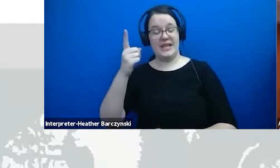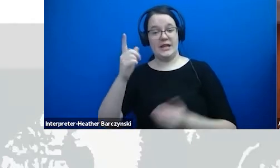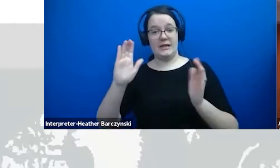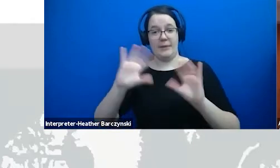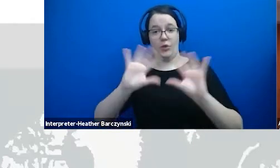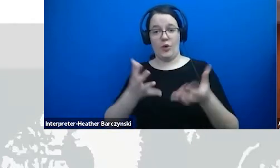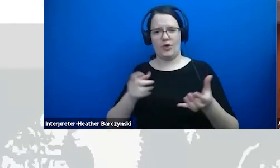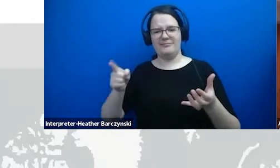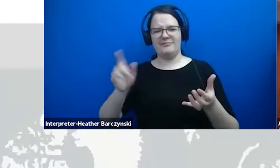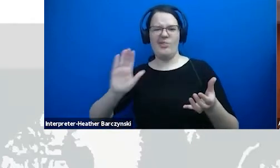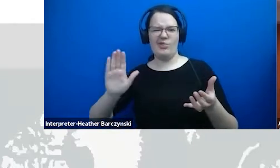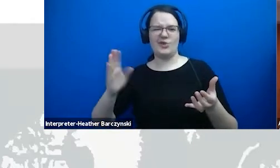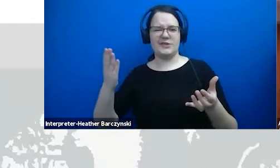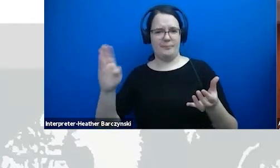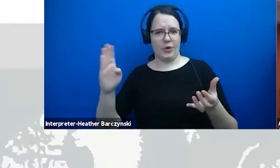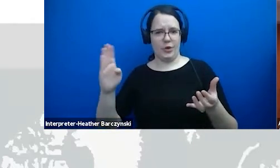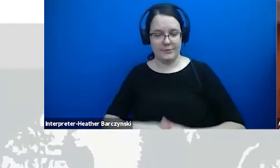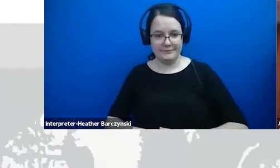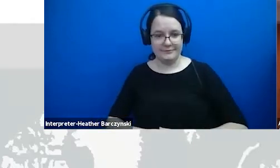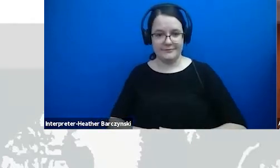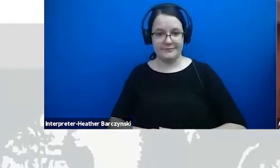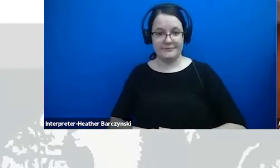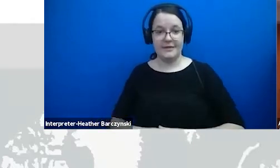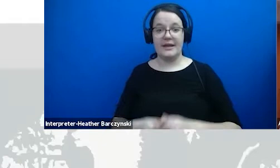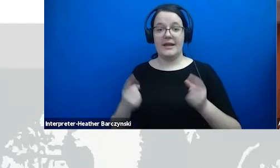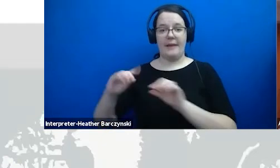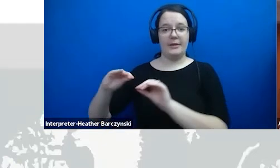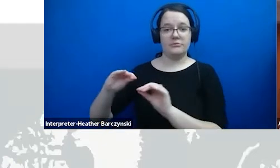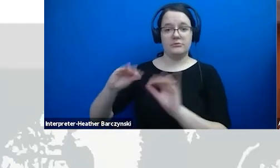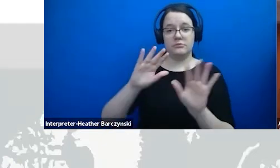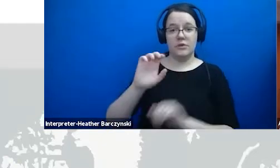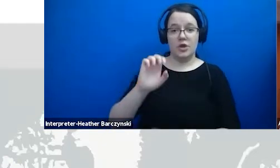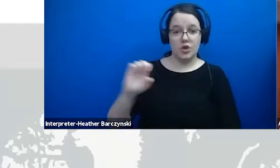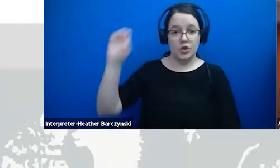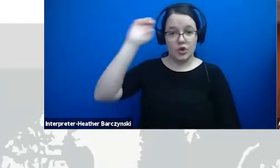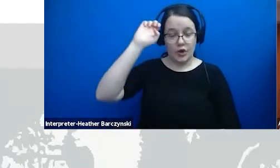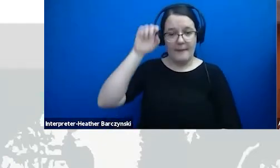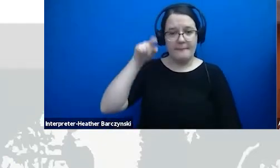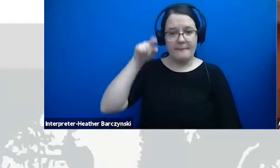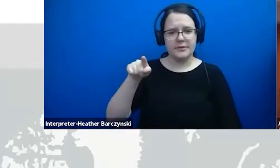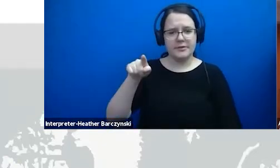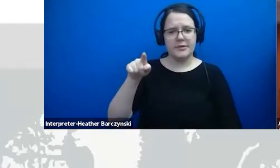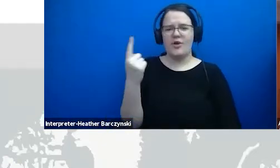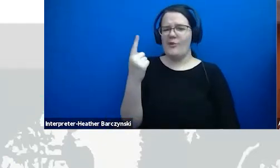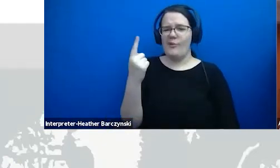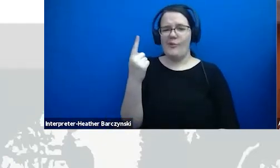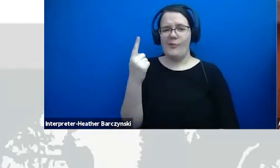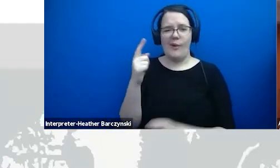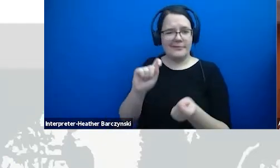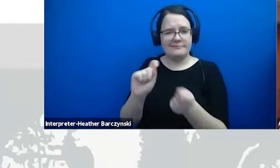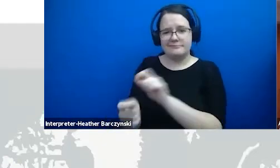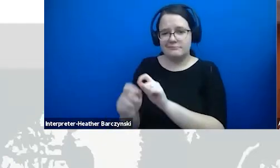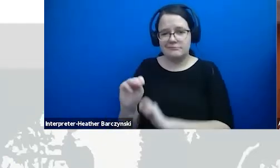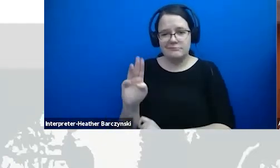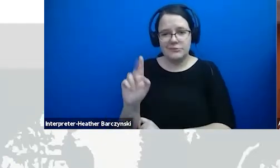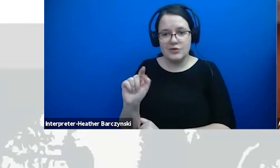and that once it actually got to europe um there was this single mutation and at that strain that